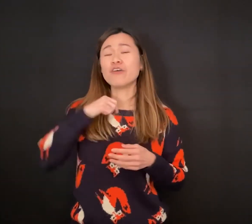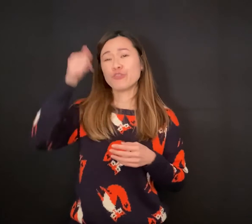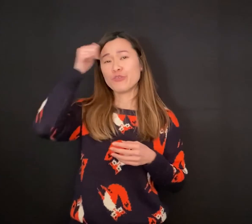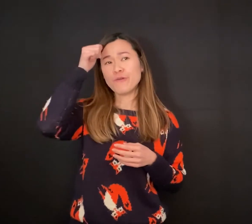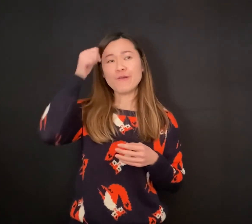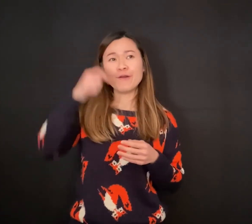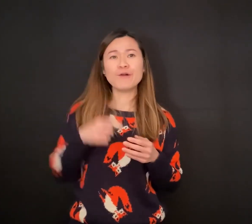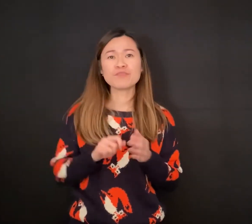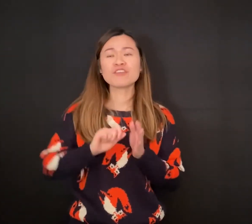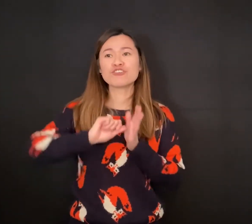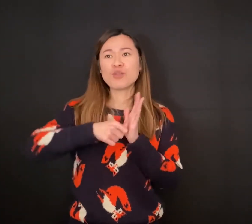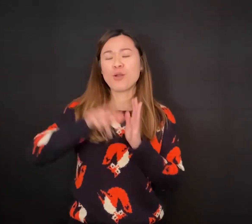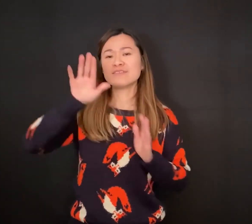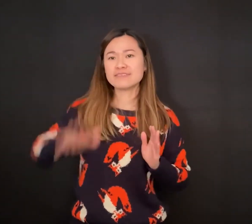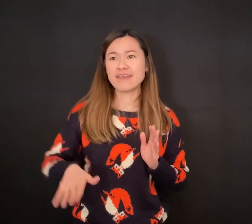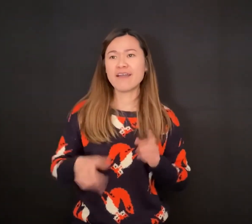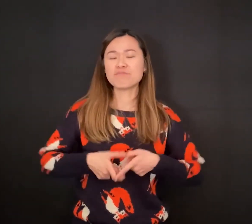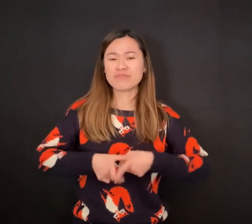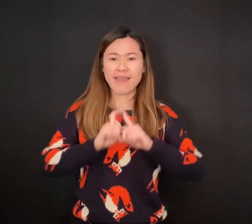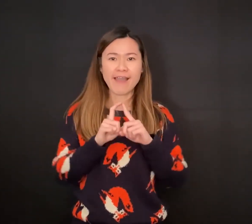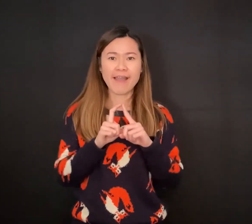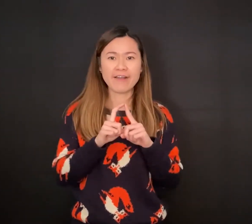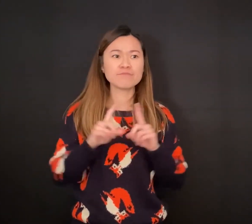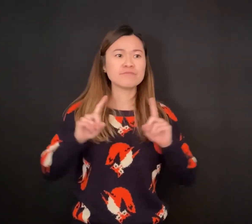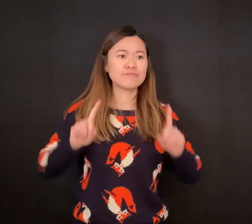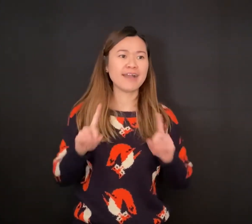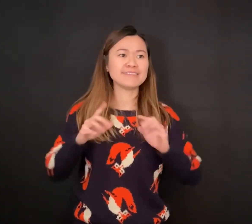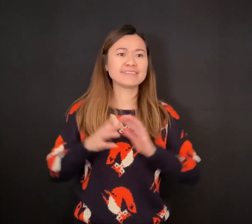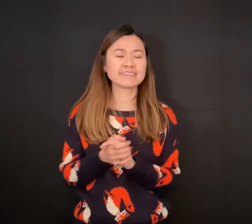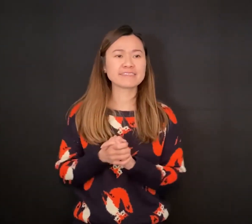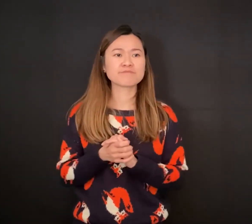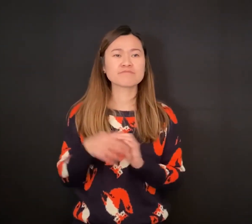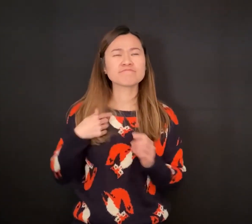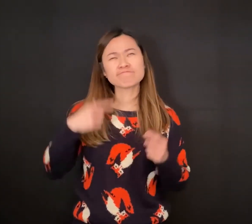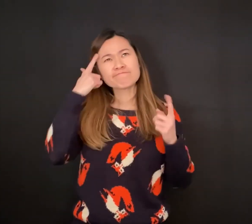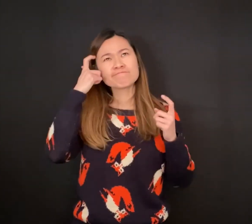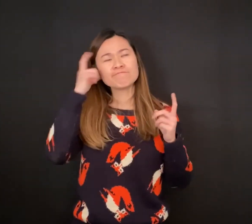I know lock down is a hard time.